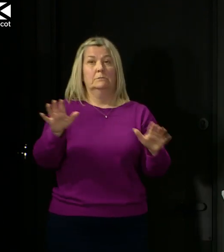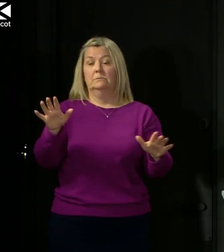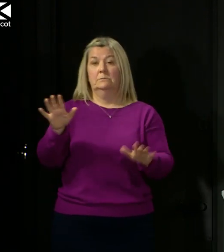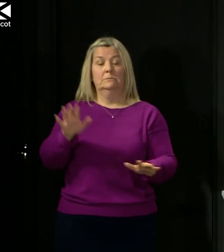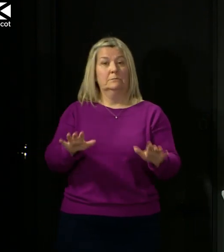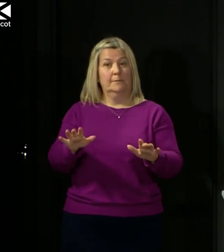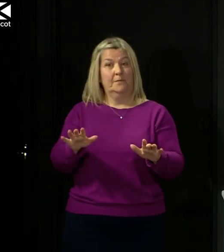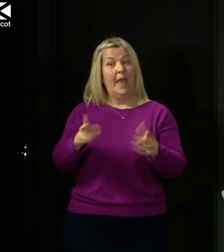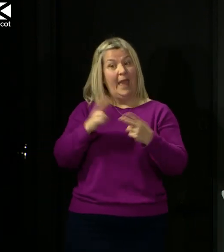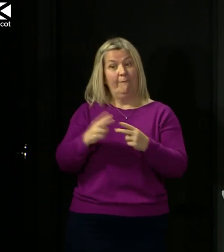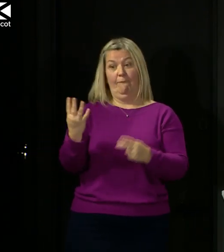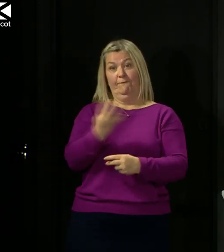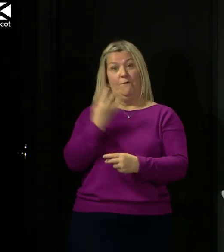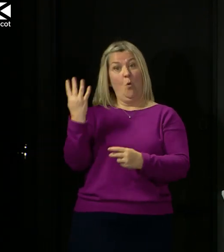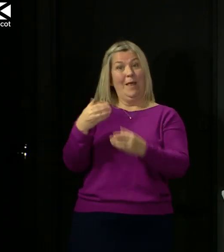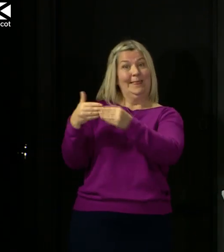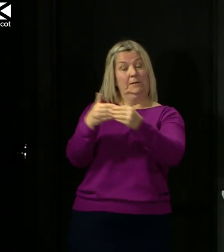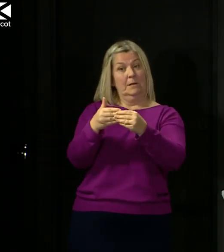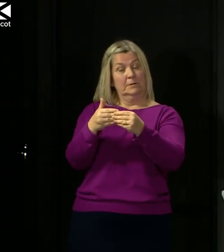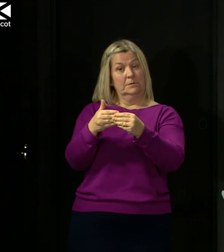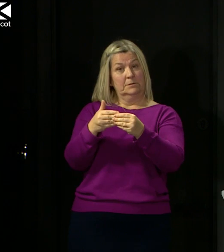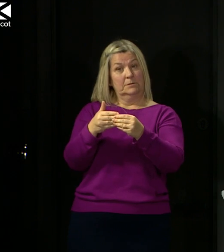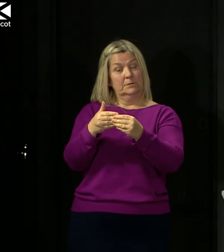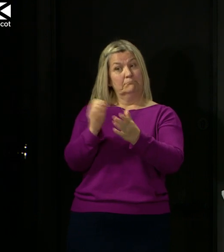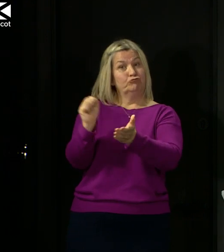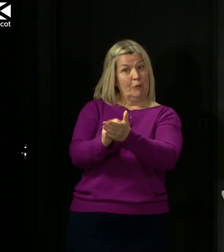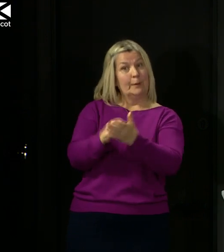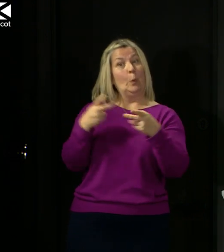believe we are all acting in good faith right now, but if we all take her to do these things,